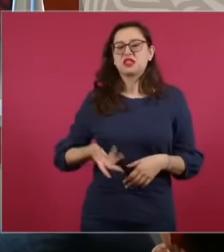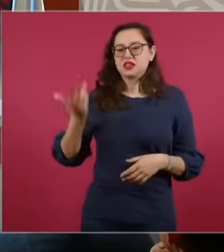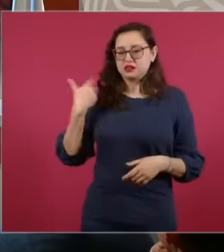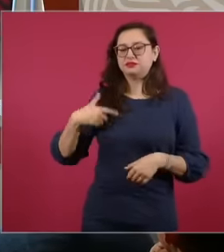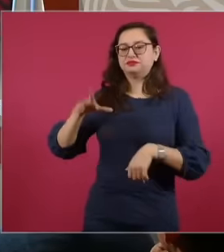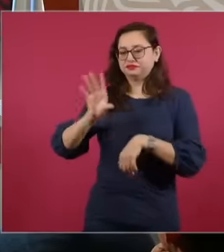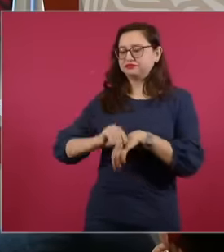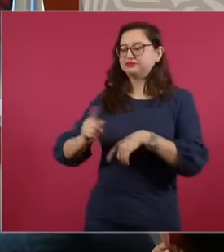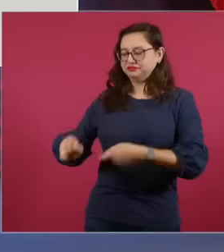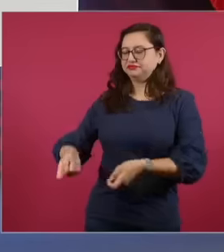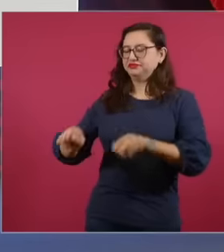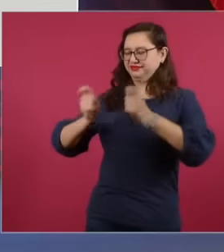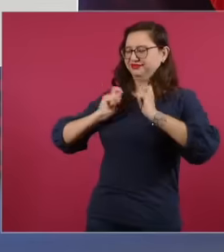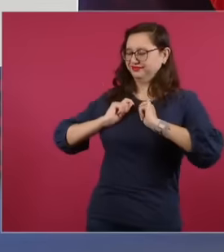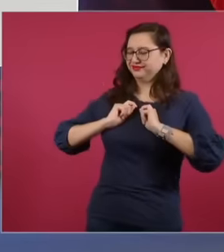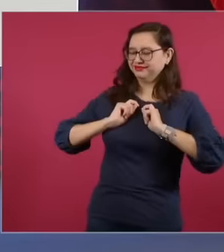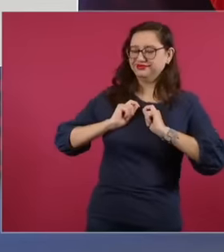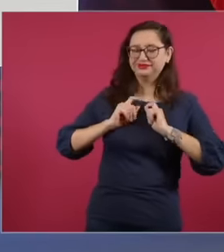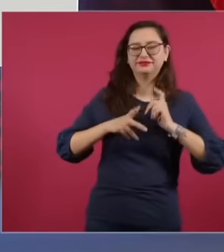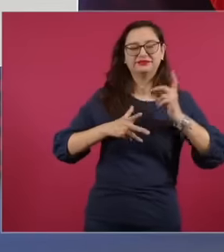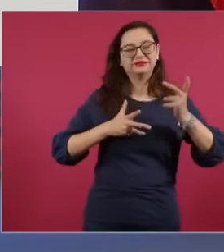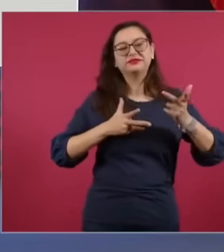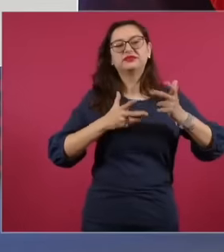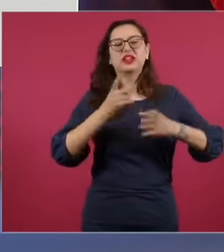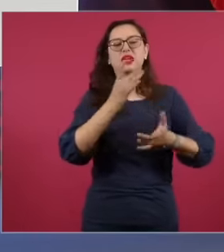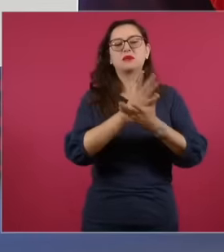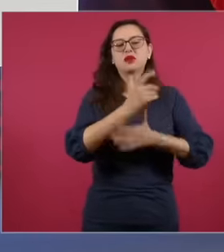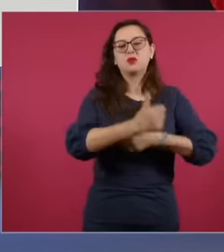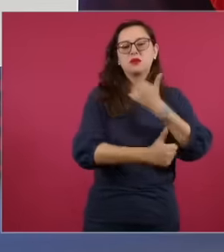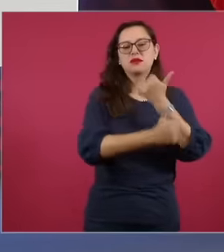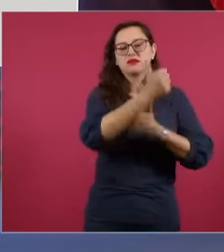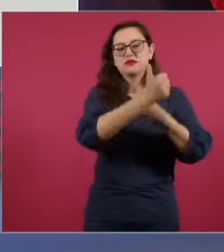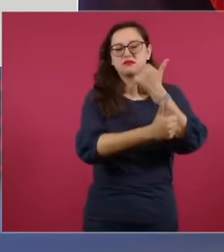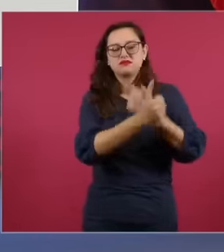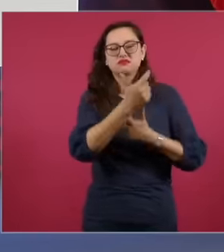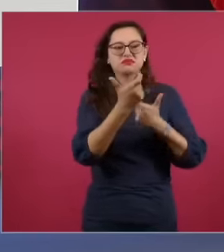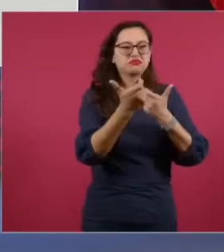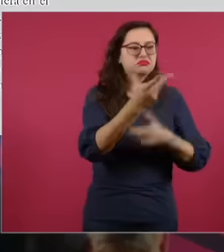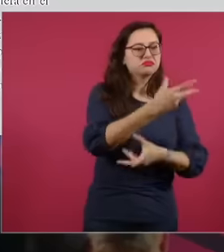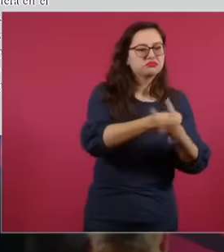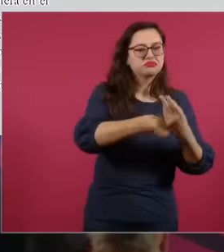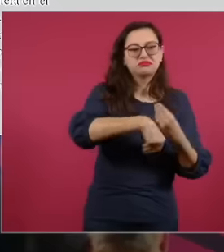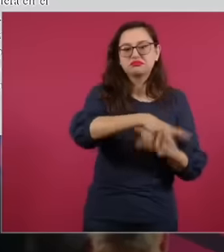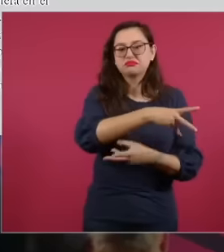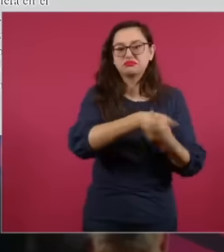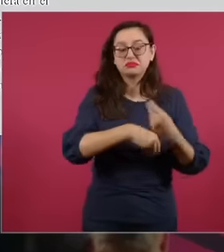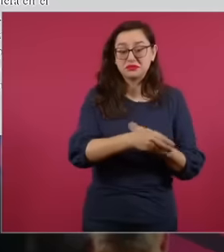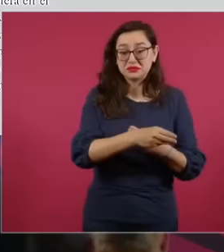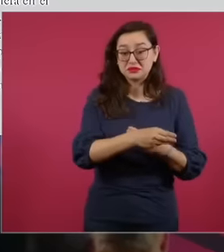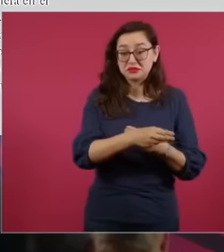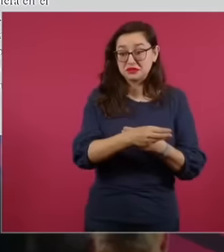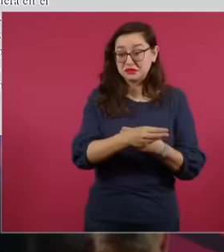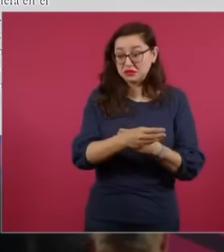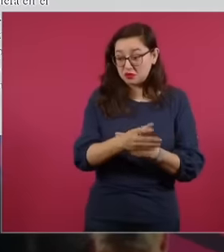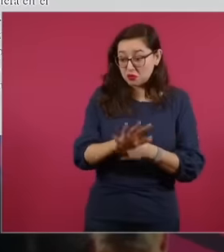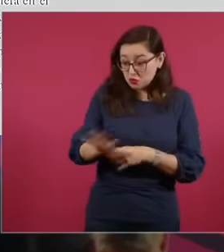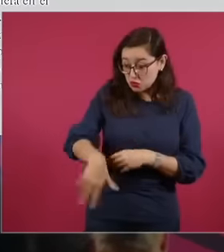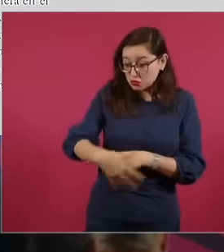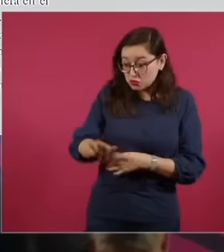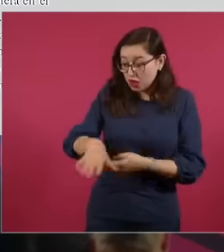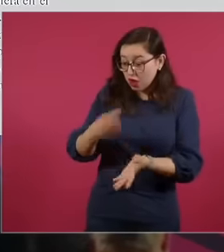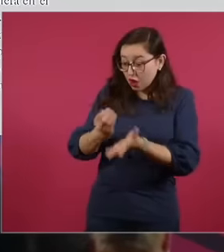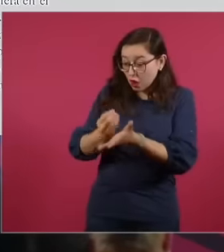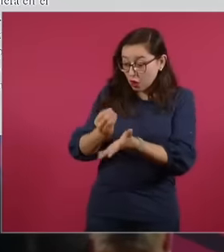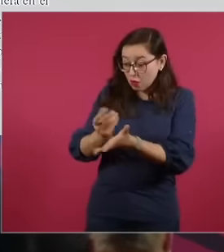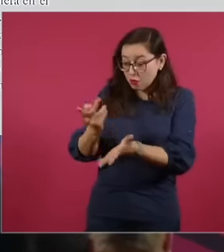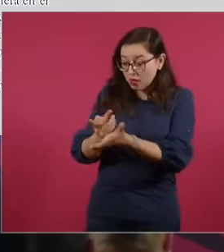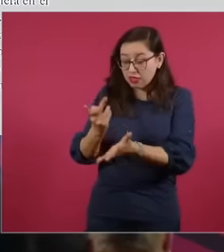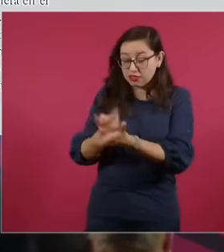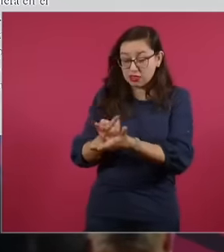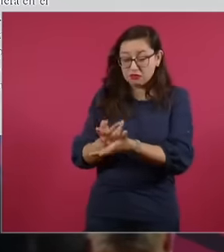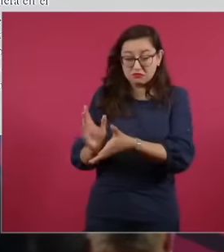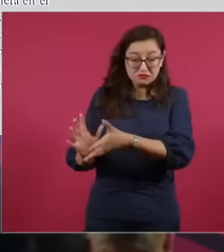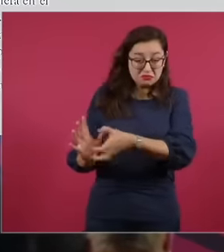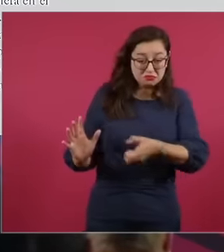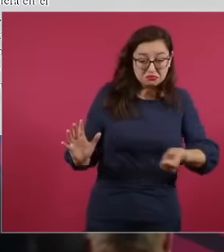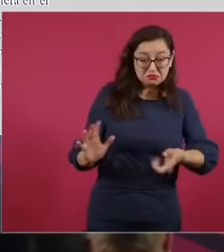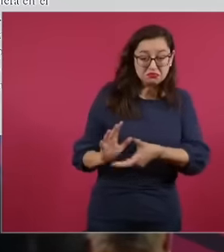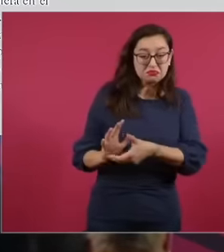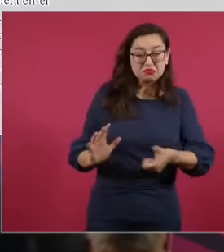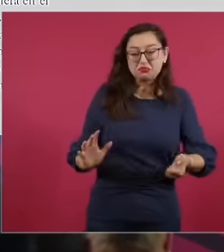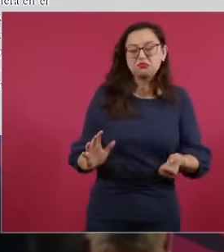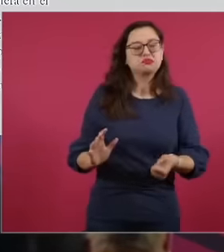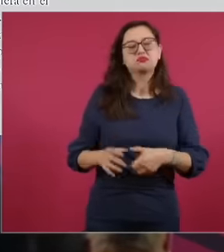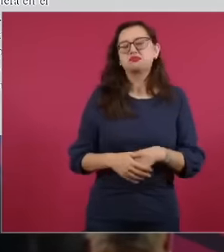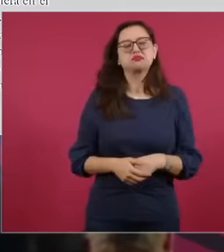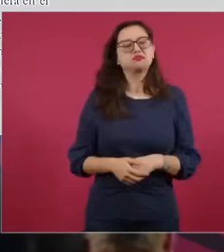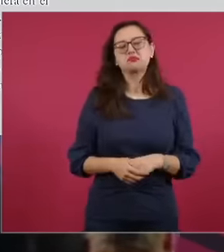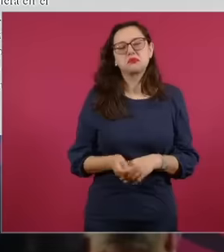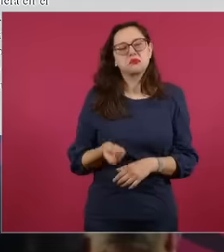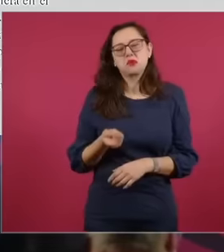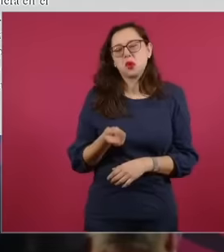dedicated themselves to mining. financial speculation they did not even invest anything a little what happened when